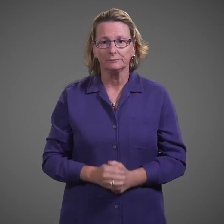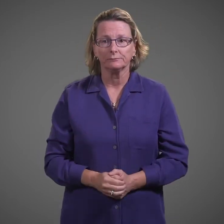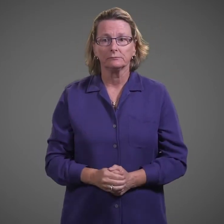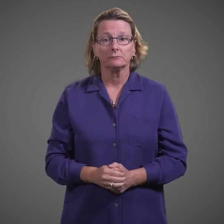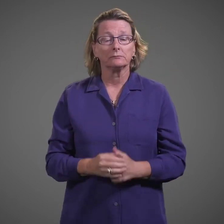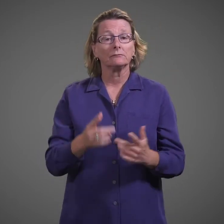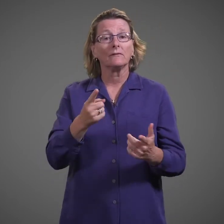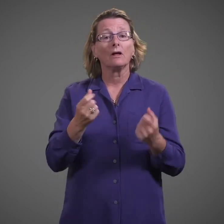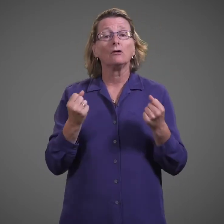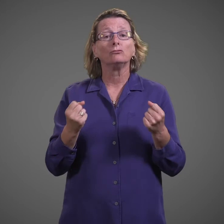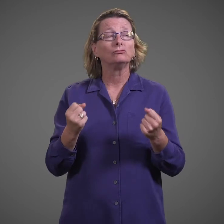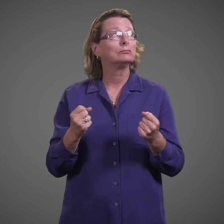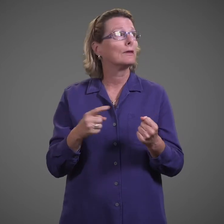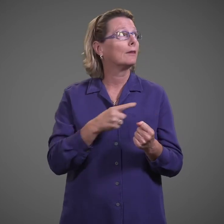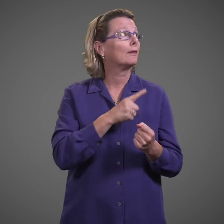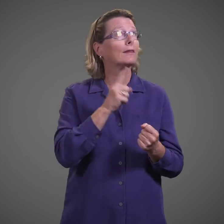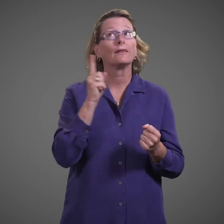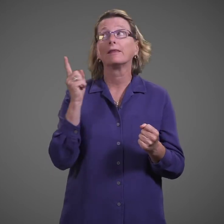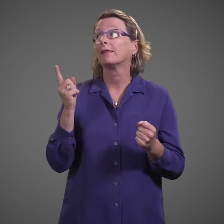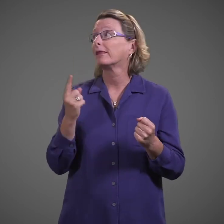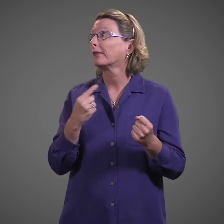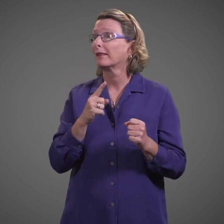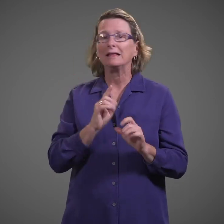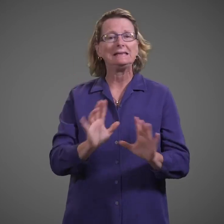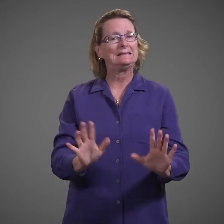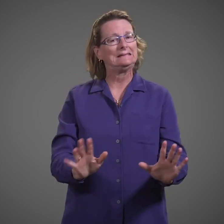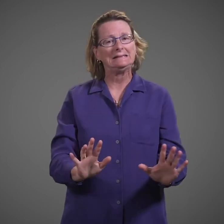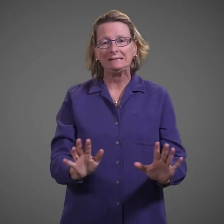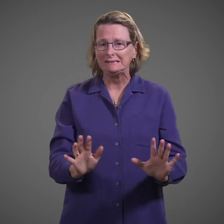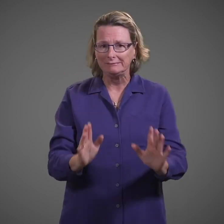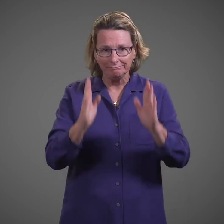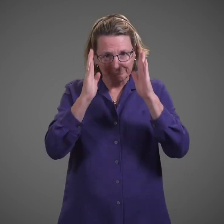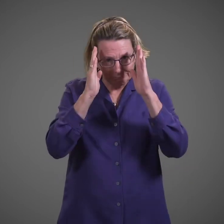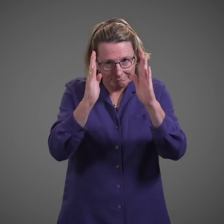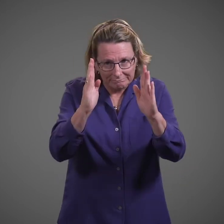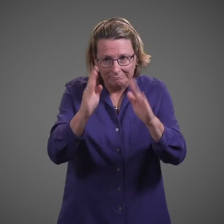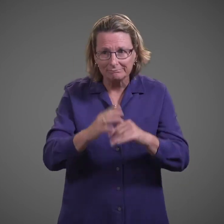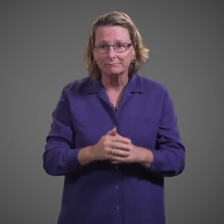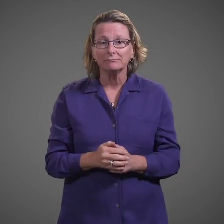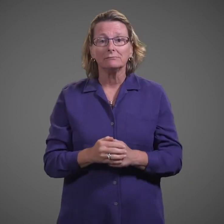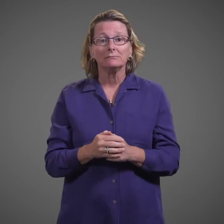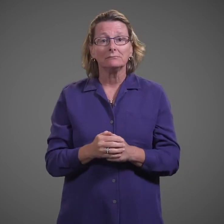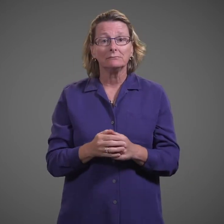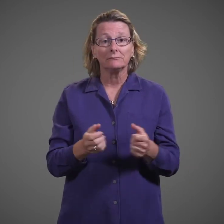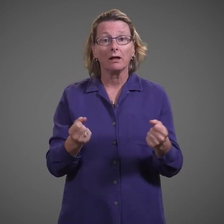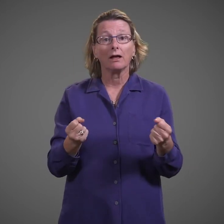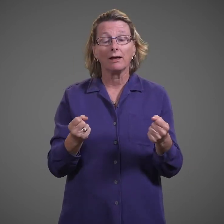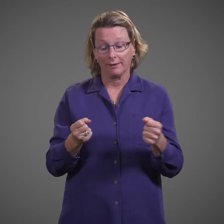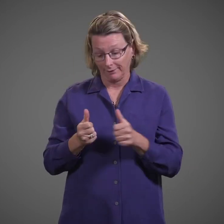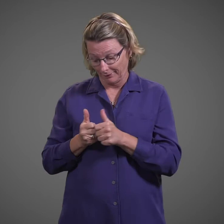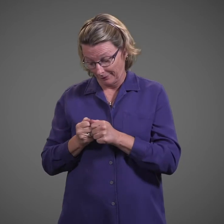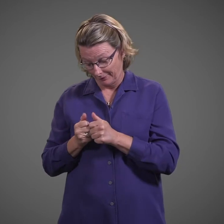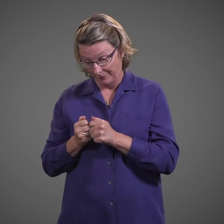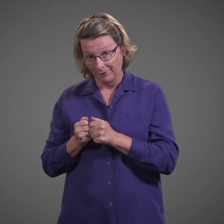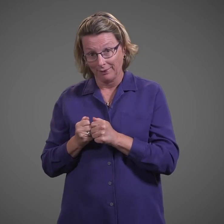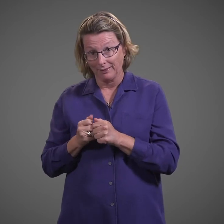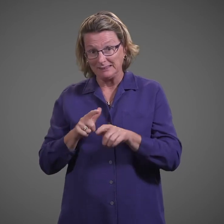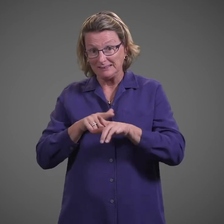Pay attention to the road while you are driving, and avoid distractions. Don't text and drive.